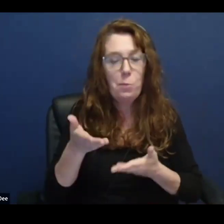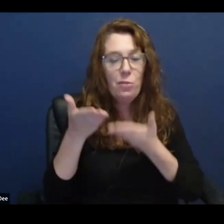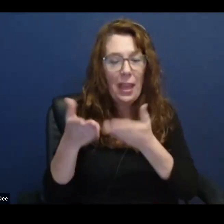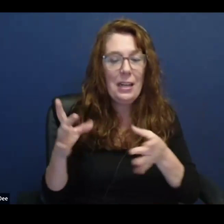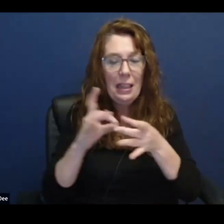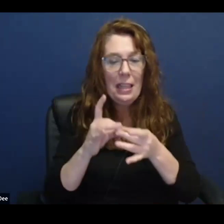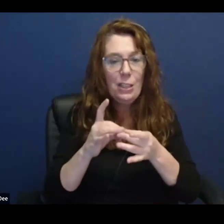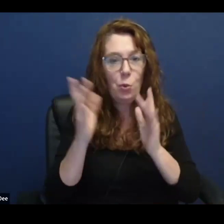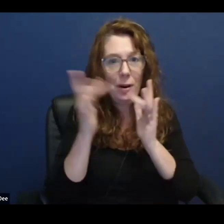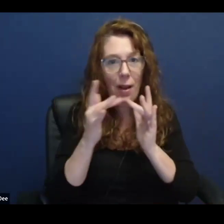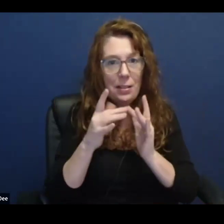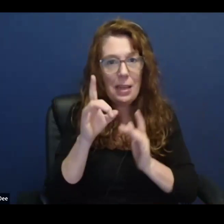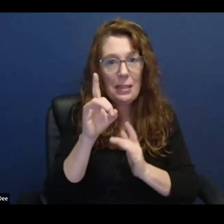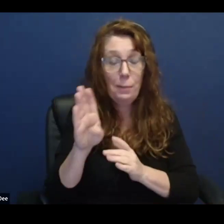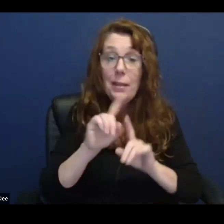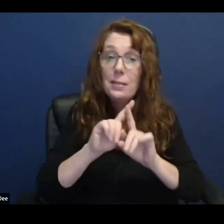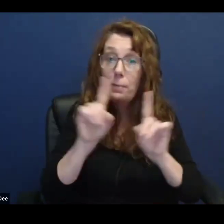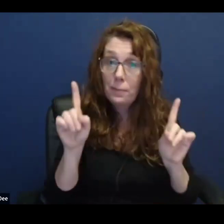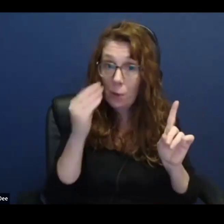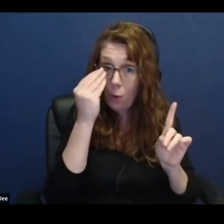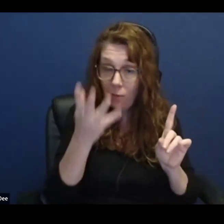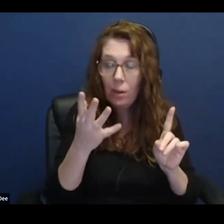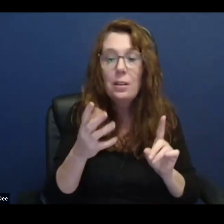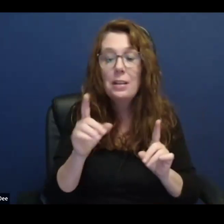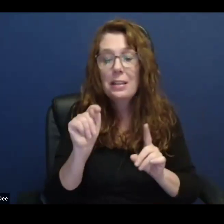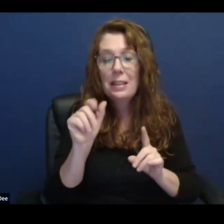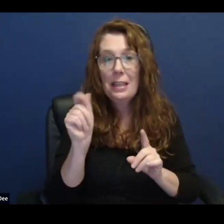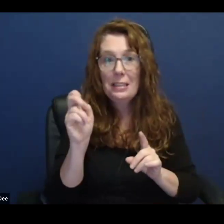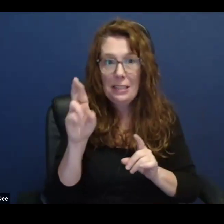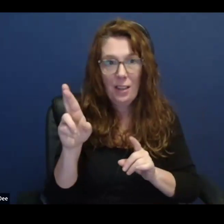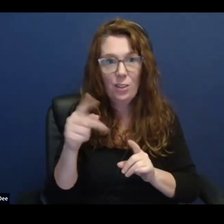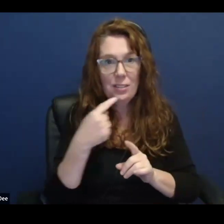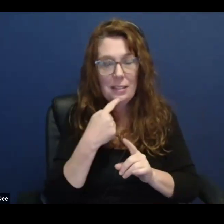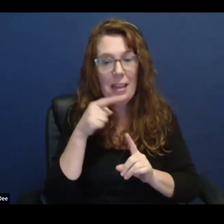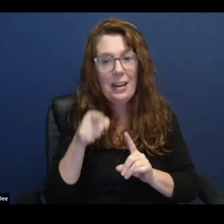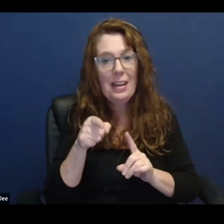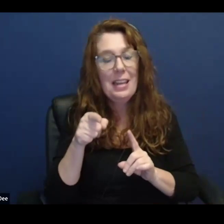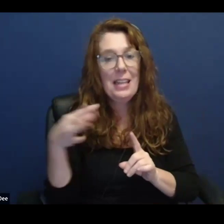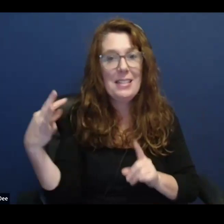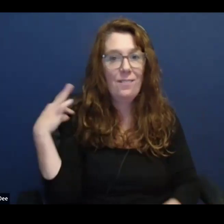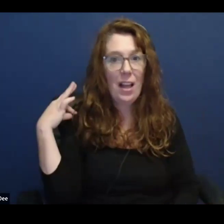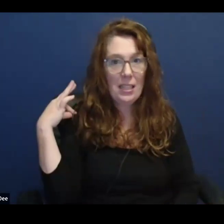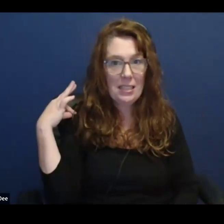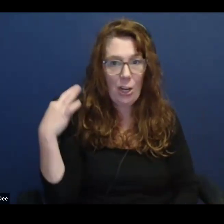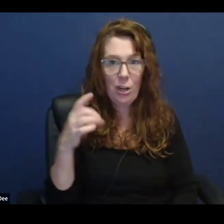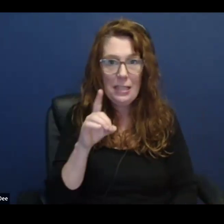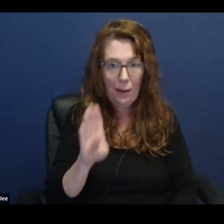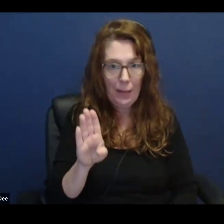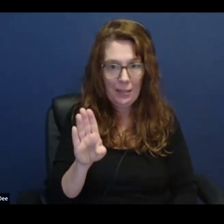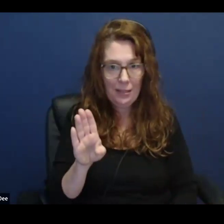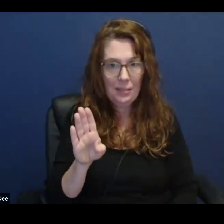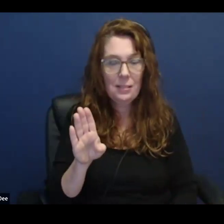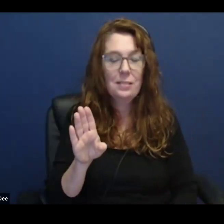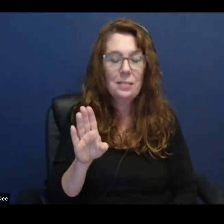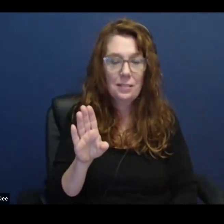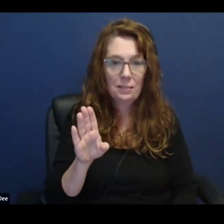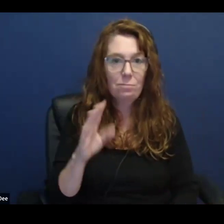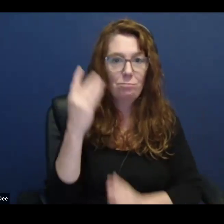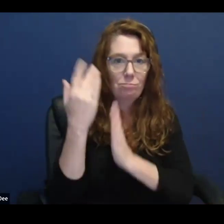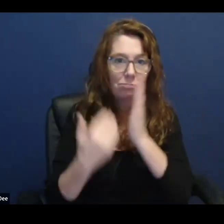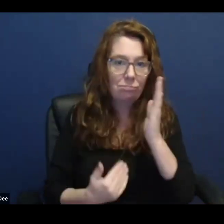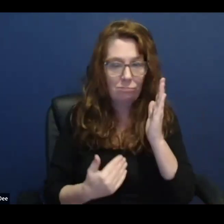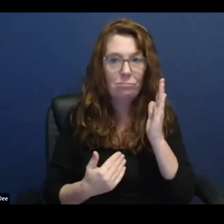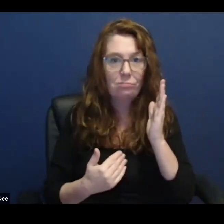database. However, as Tanner notes, that is a voluntary database and so we you know it may